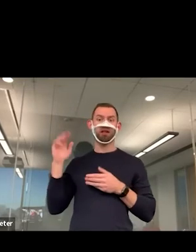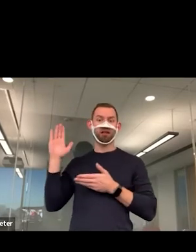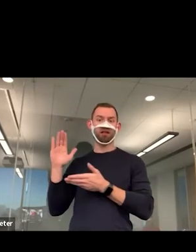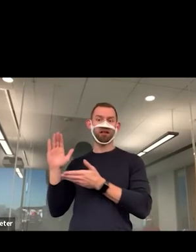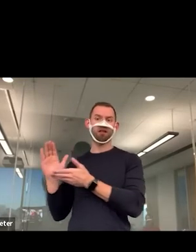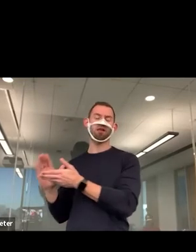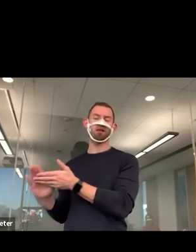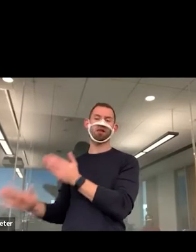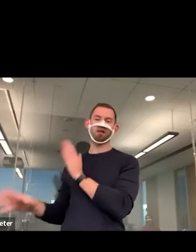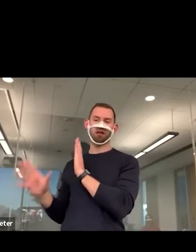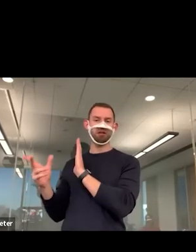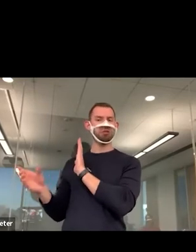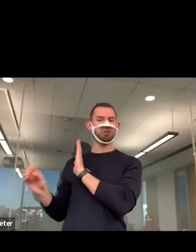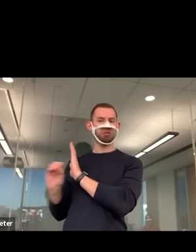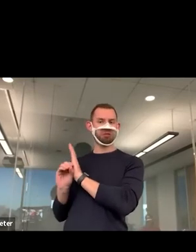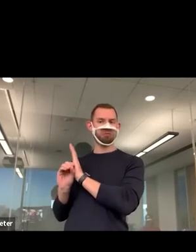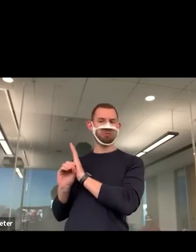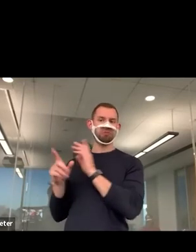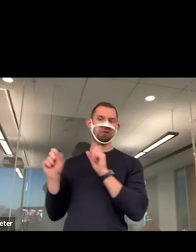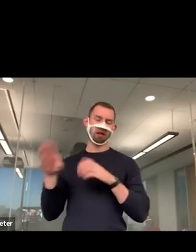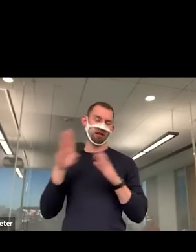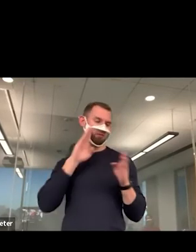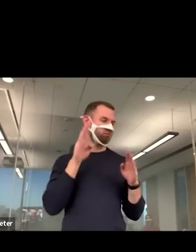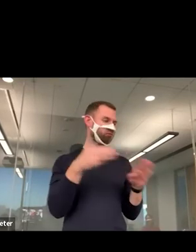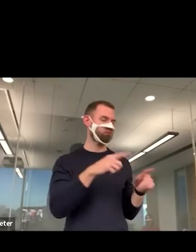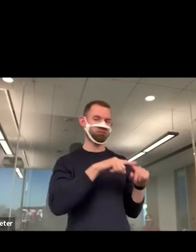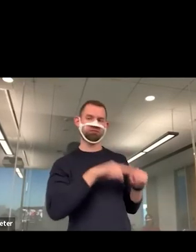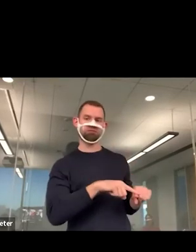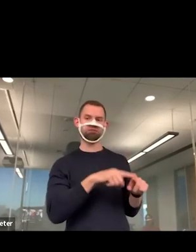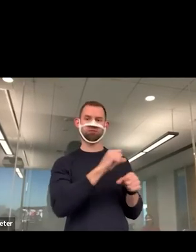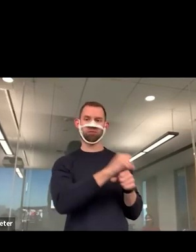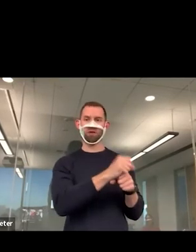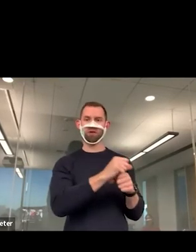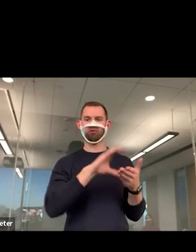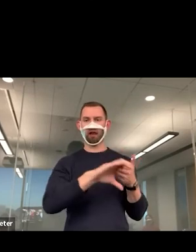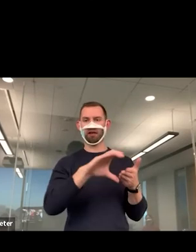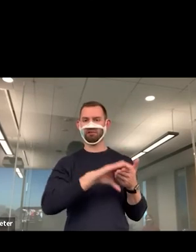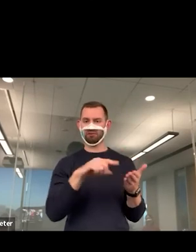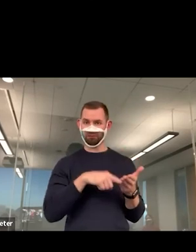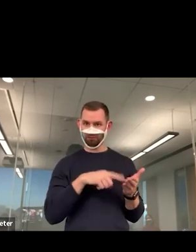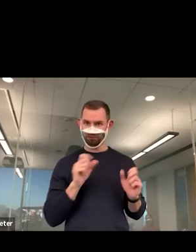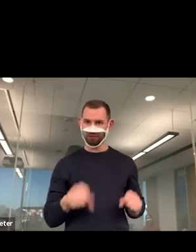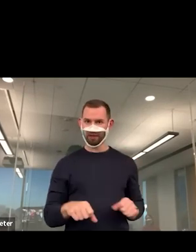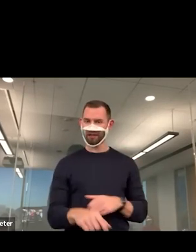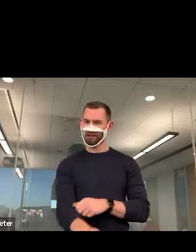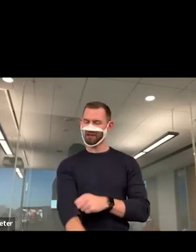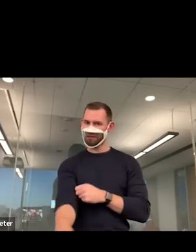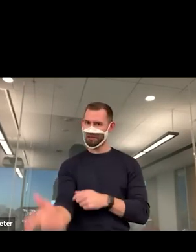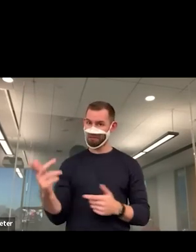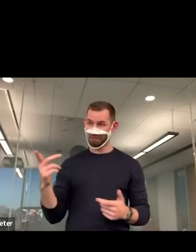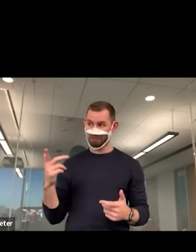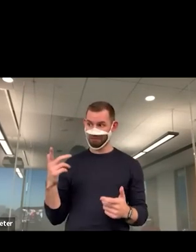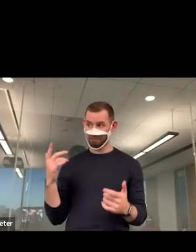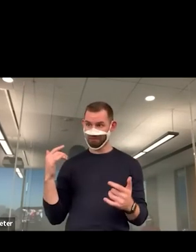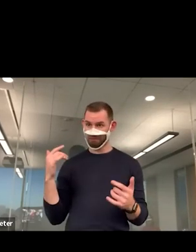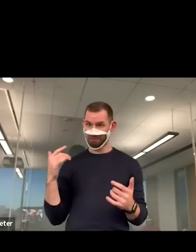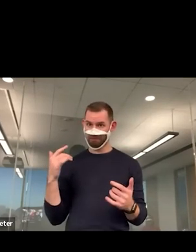and and rely on your on your paycheck um i'm not sure there's different things that could have